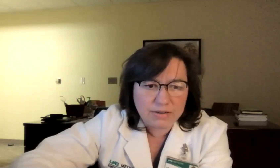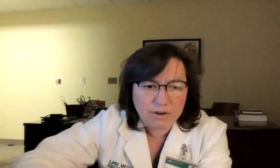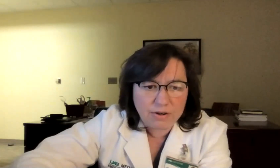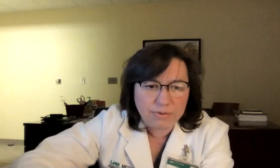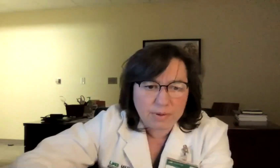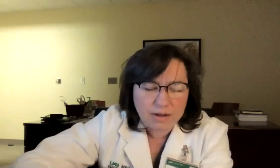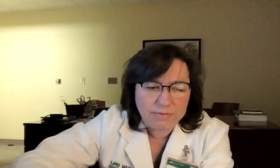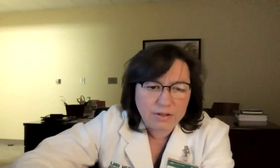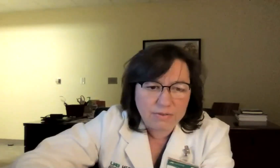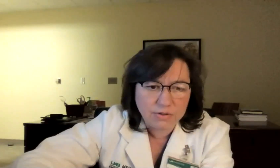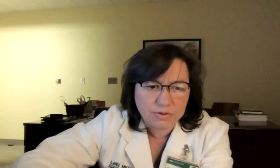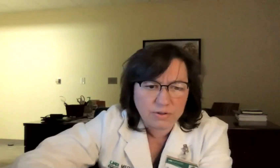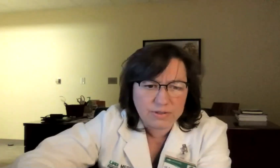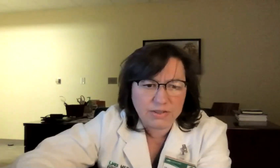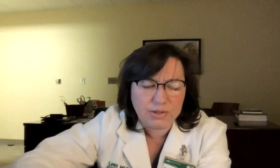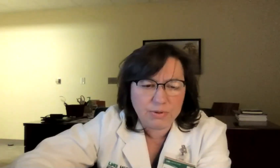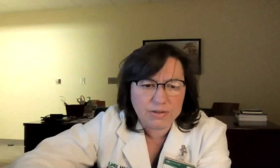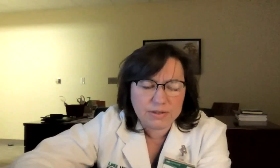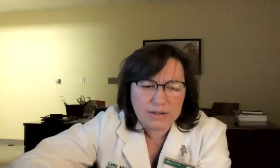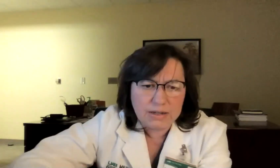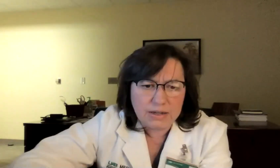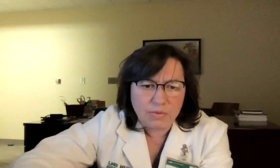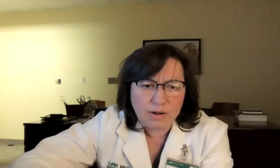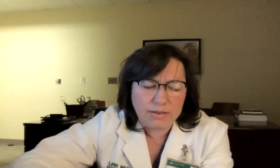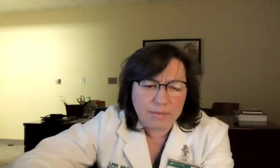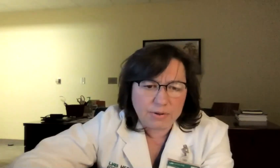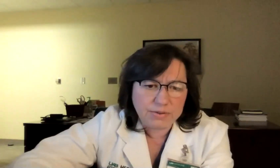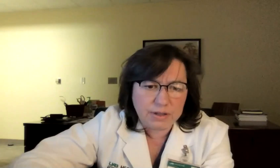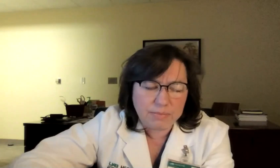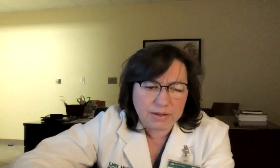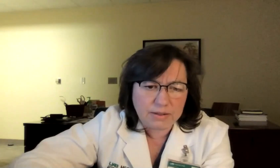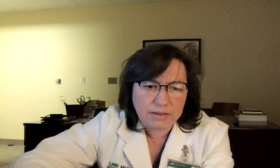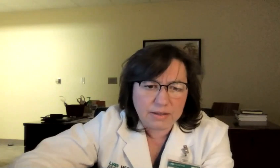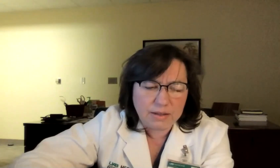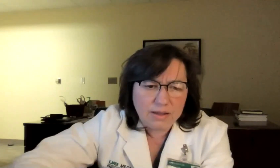heard from a lot of individuals who've said gee whiz uh why did that person get picked i think